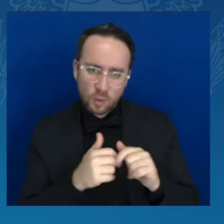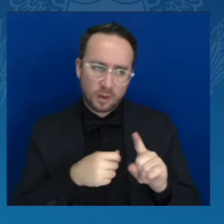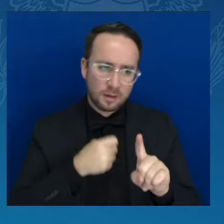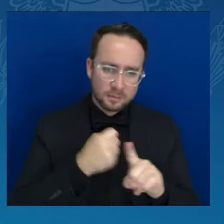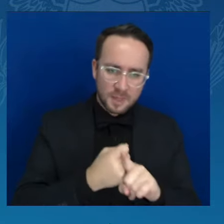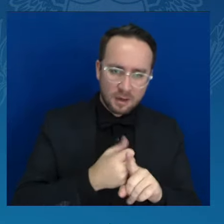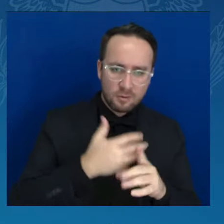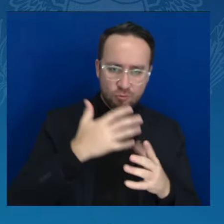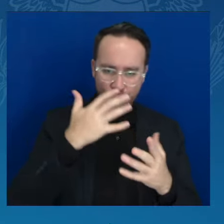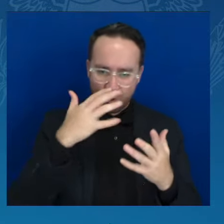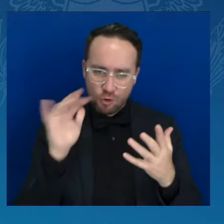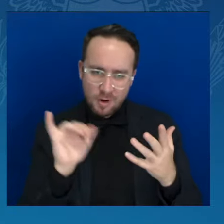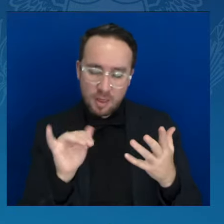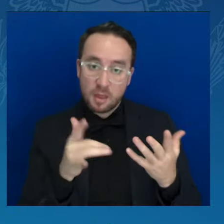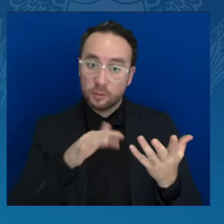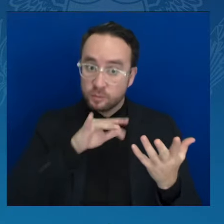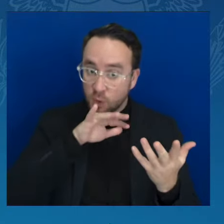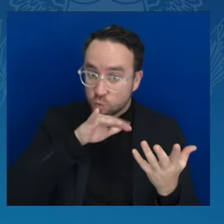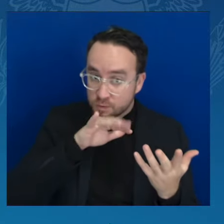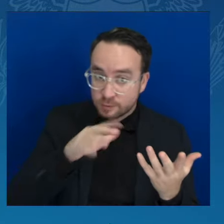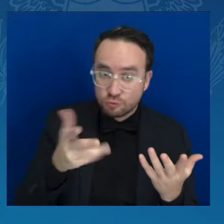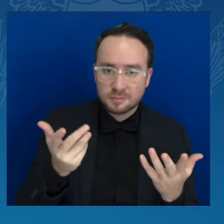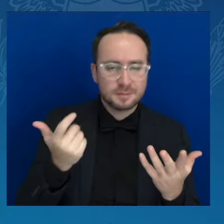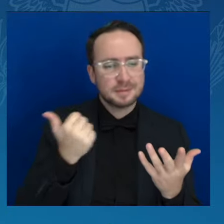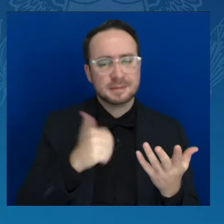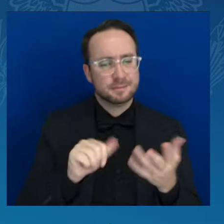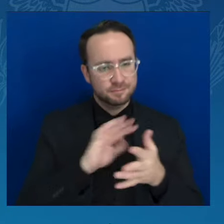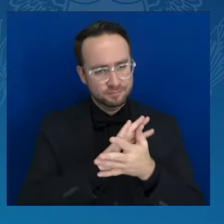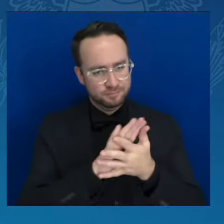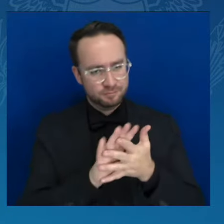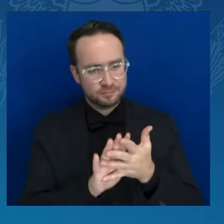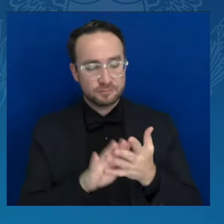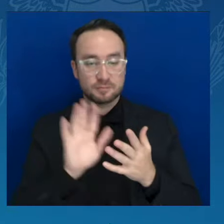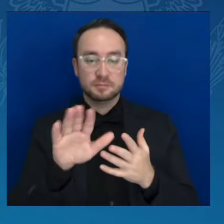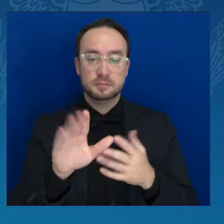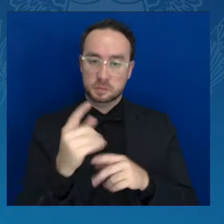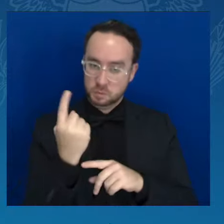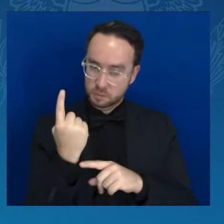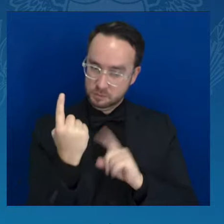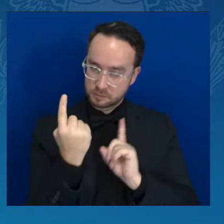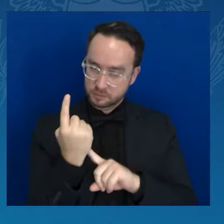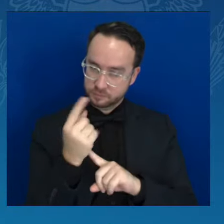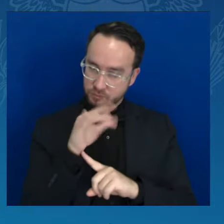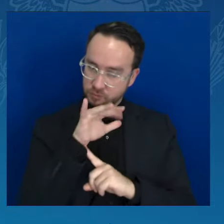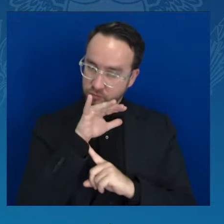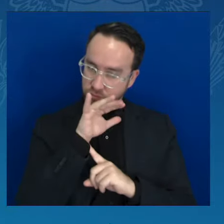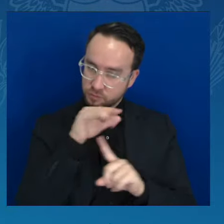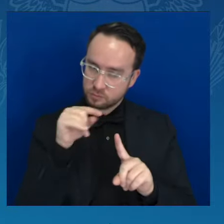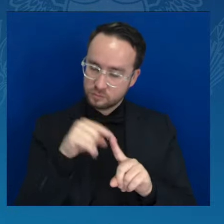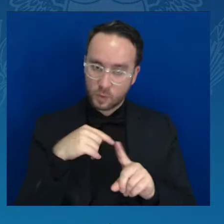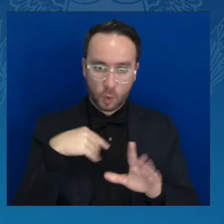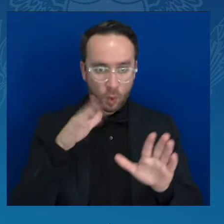focus for us in the Climate Office is methane, because it is a climate super pollutant